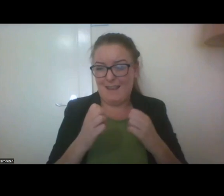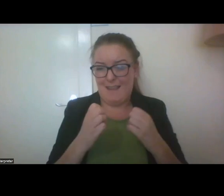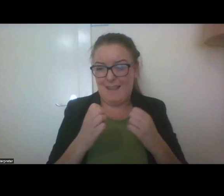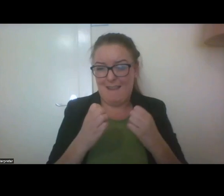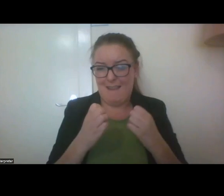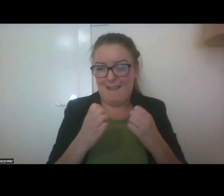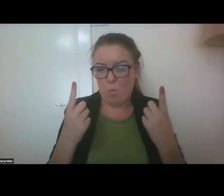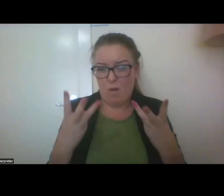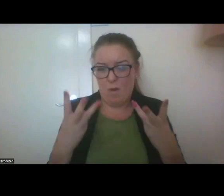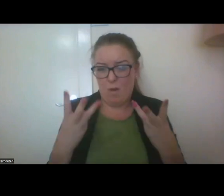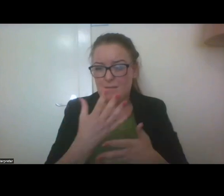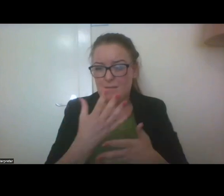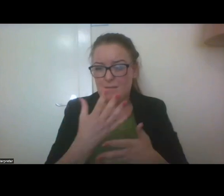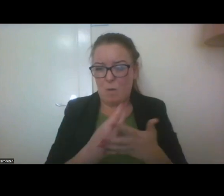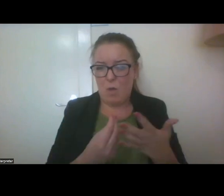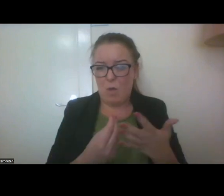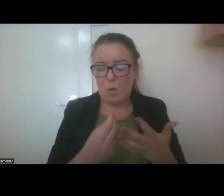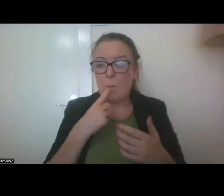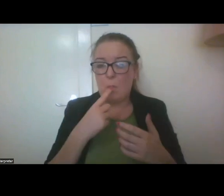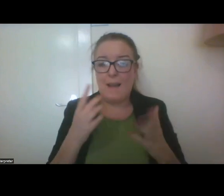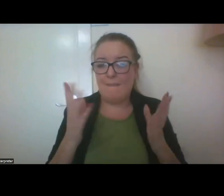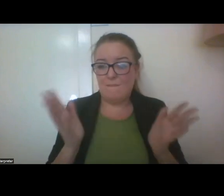who are also developing systems where they can actually...